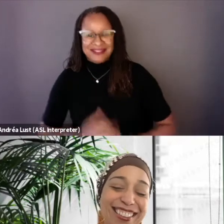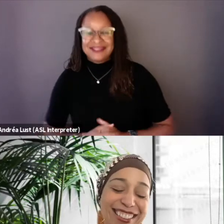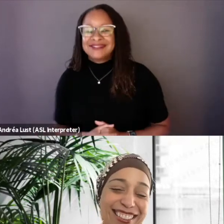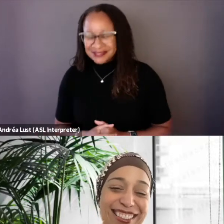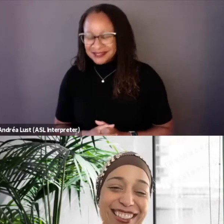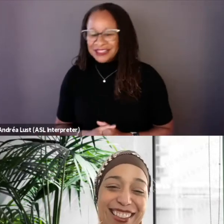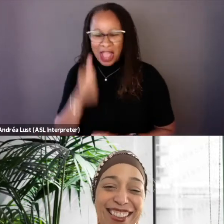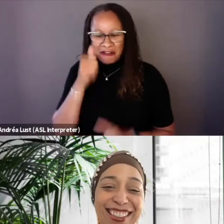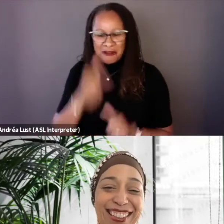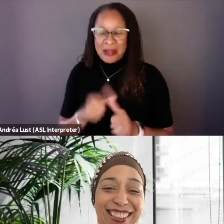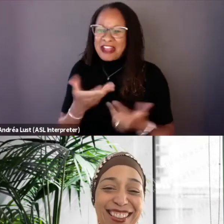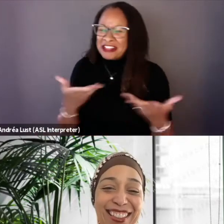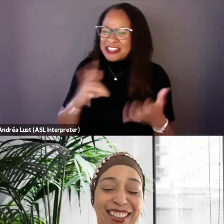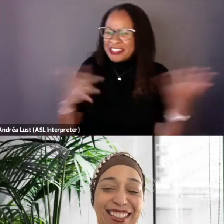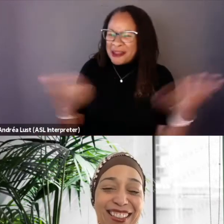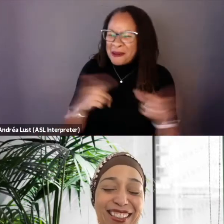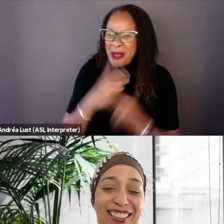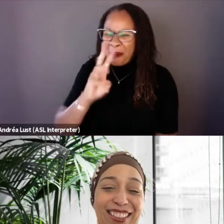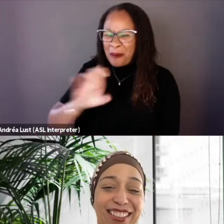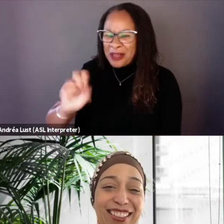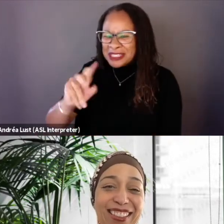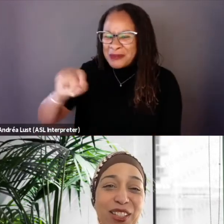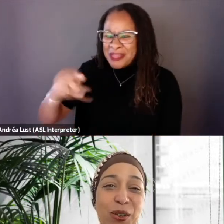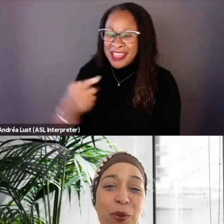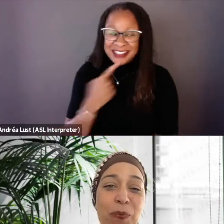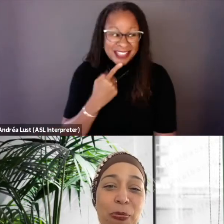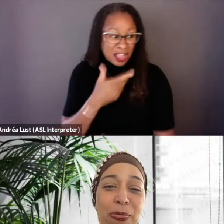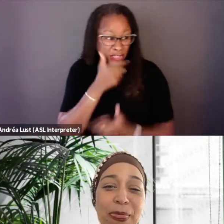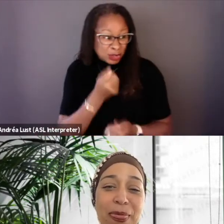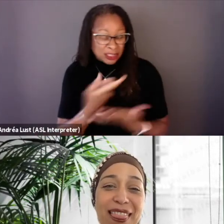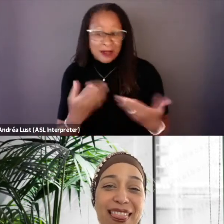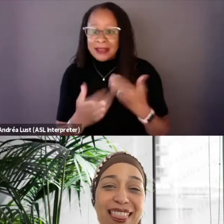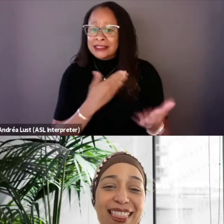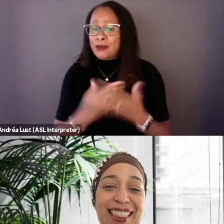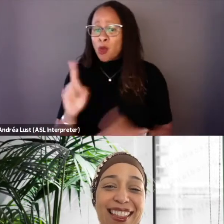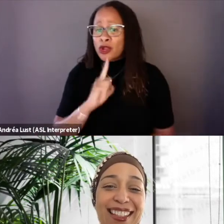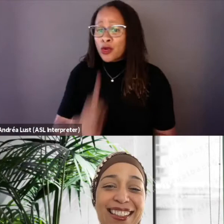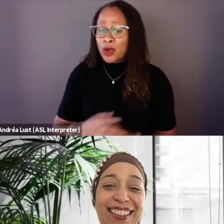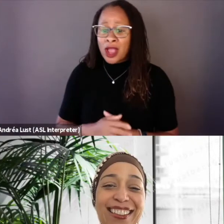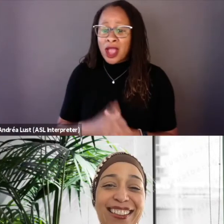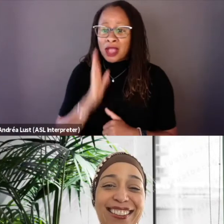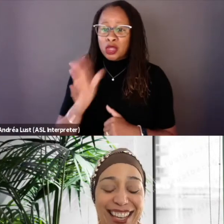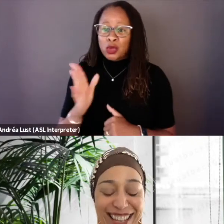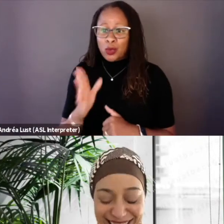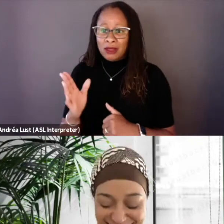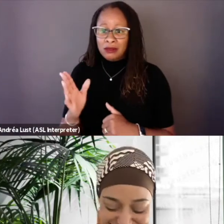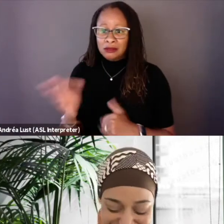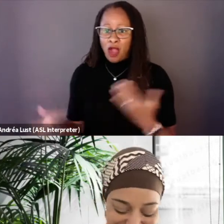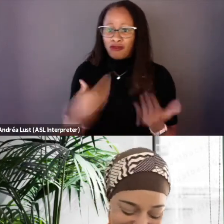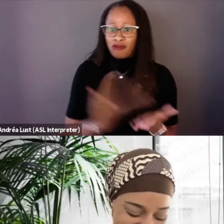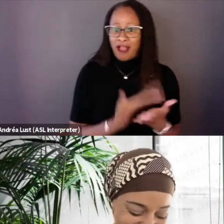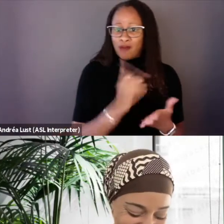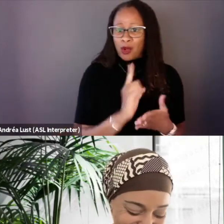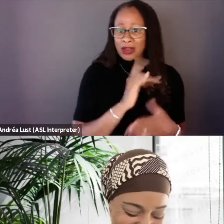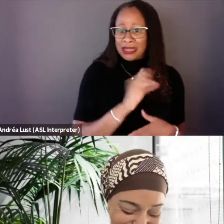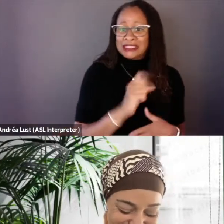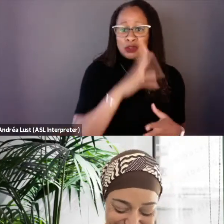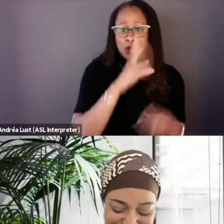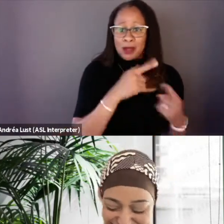Here's the thing about Will Smith, if you say you're interested in something it doesn't matter where you are, he'll get you to where he is to talk about it. (Eric and Jana laugh)